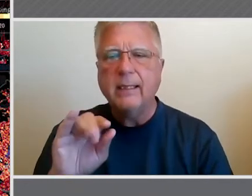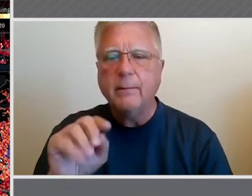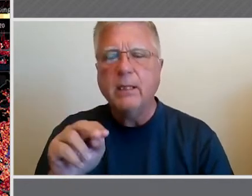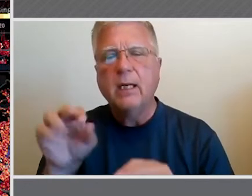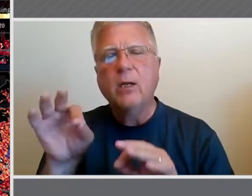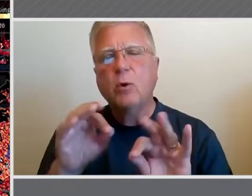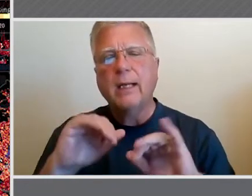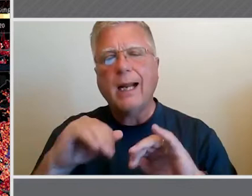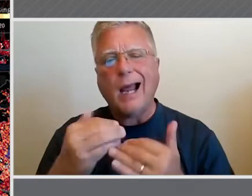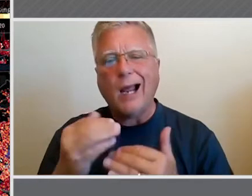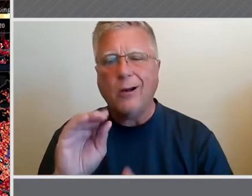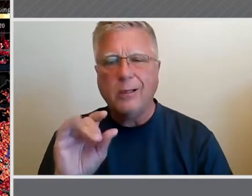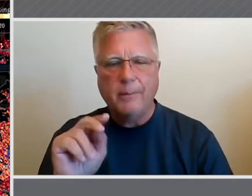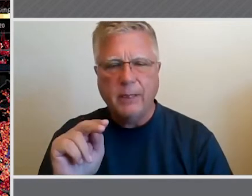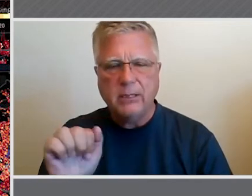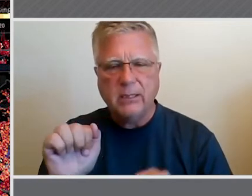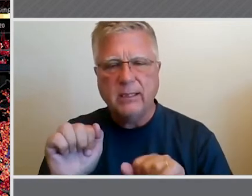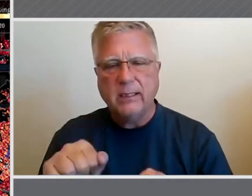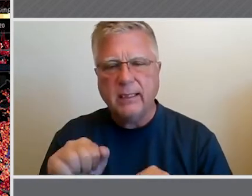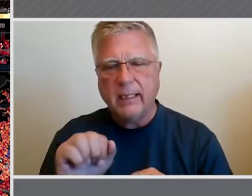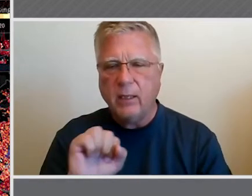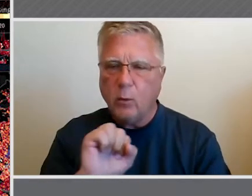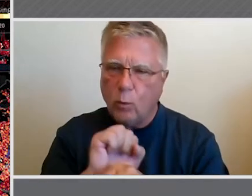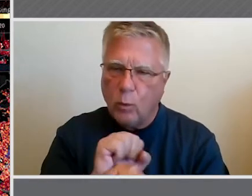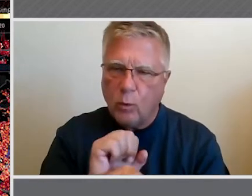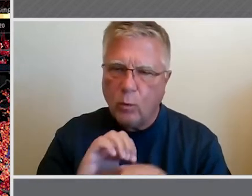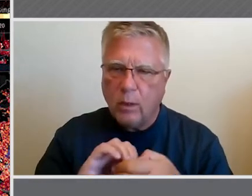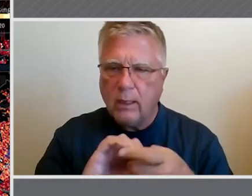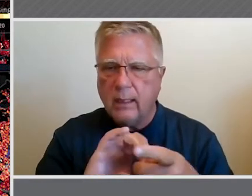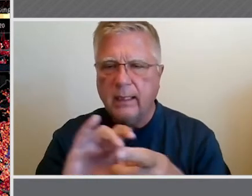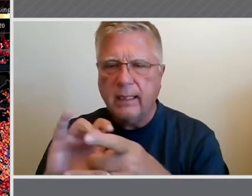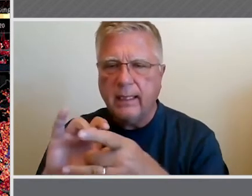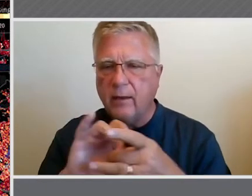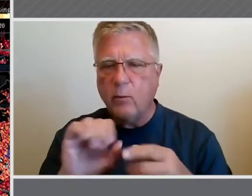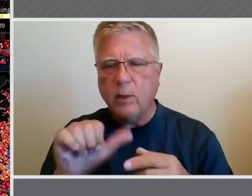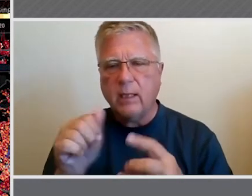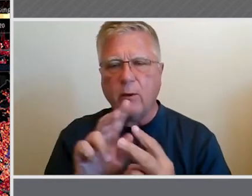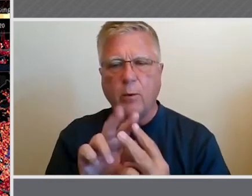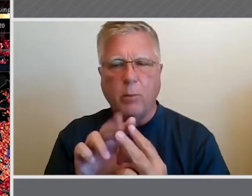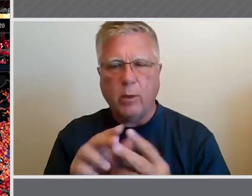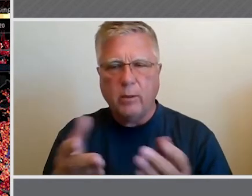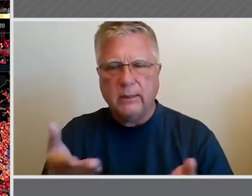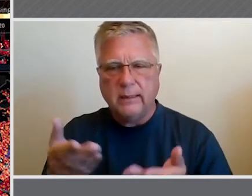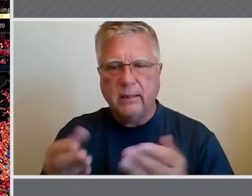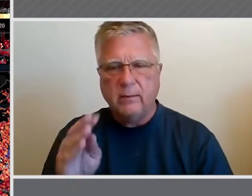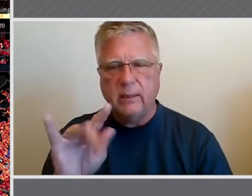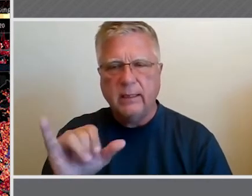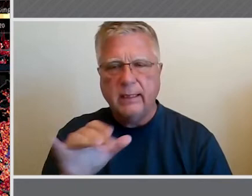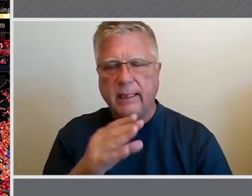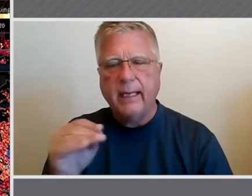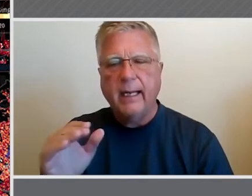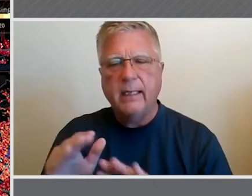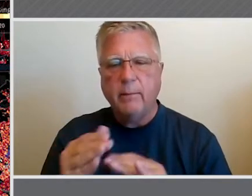can work together with other partners in the city and in the community, to really push